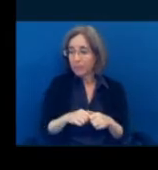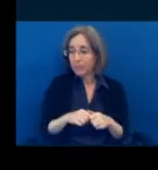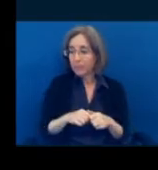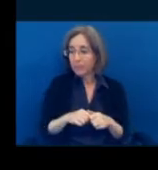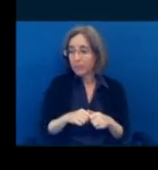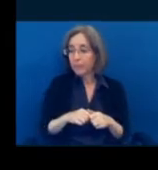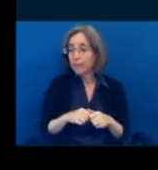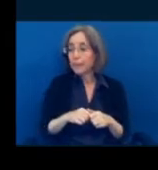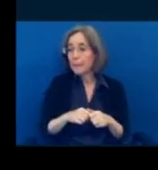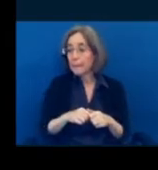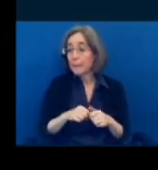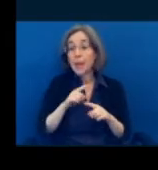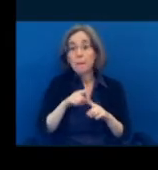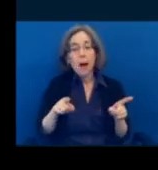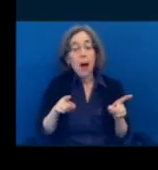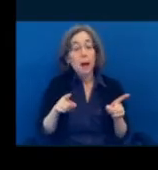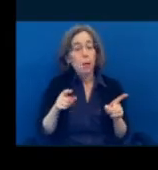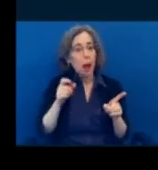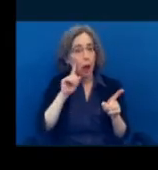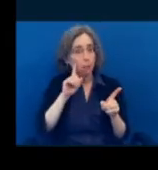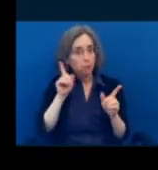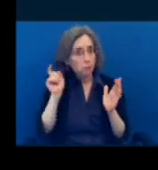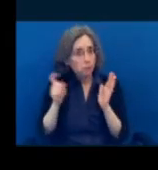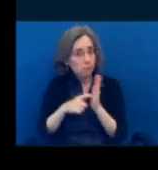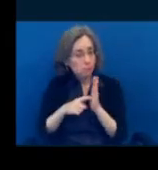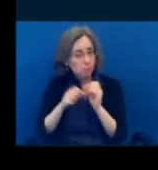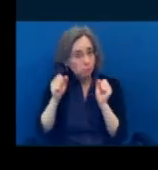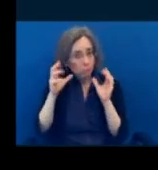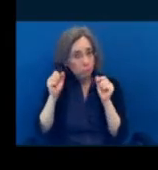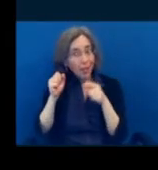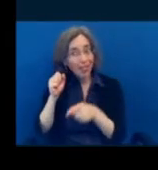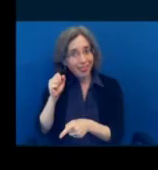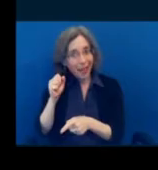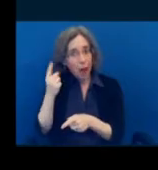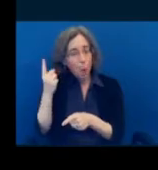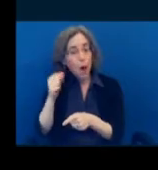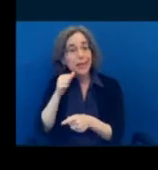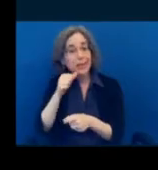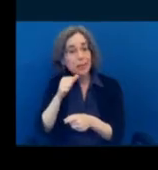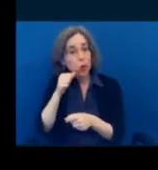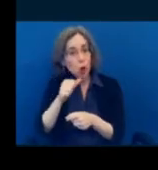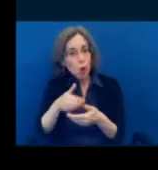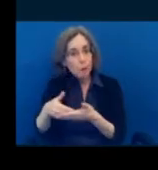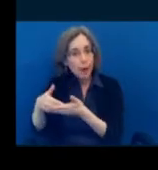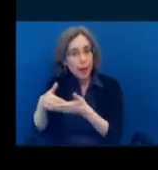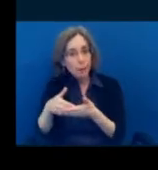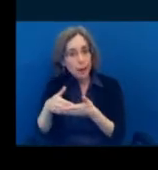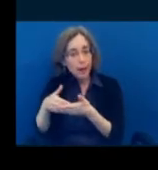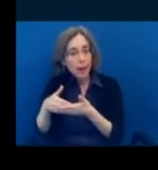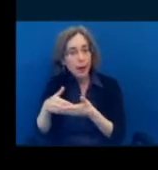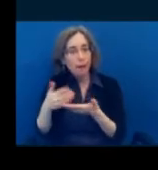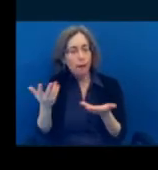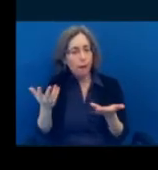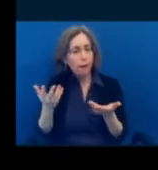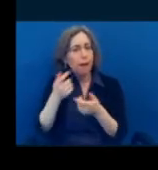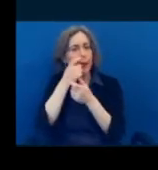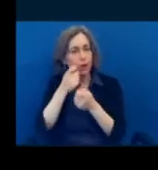BABY GIRL, GIVEN THAT ALL THE BOOKS ILLUSTRATE A MALE BABY IT'S FAGSINATING TO ME IN THIS CASE, SHE DEVELOPMENTAL